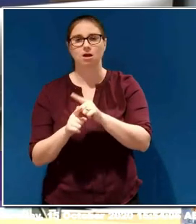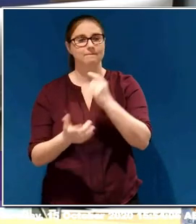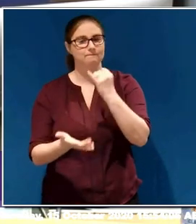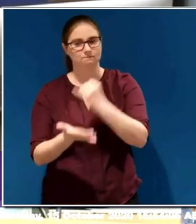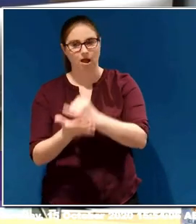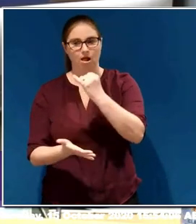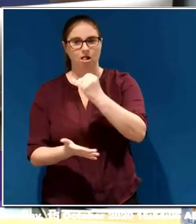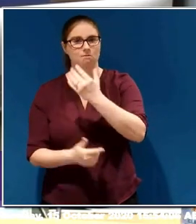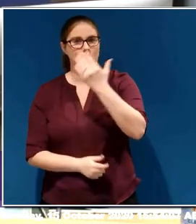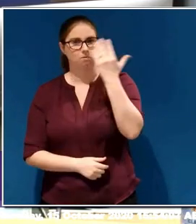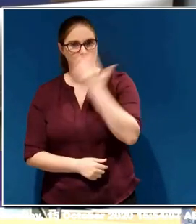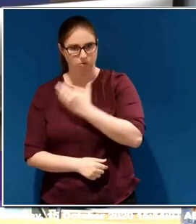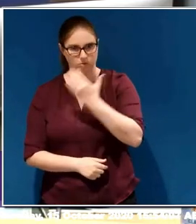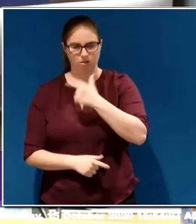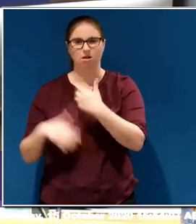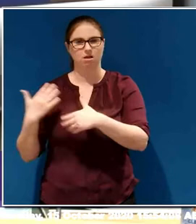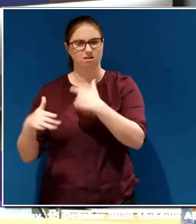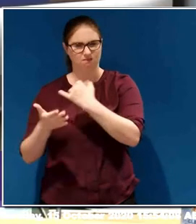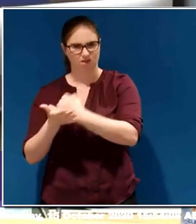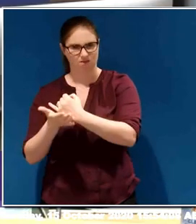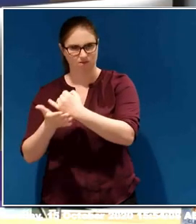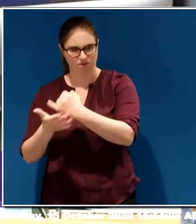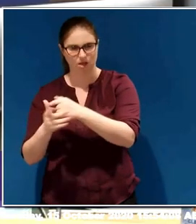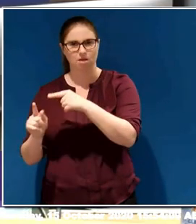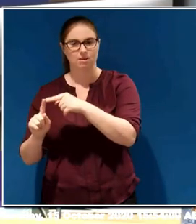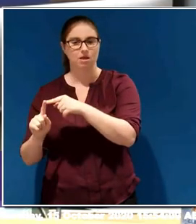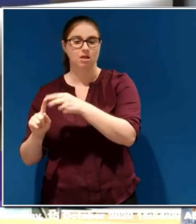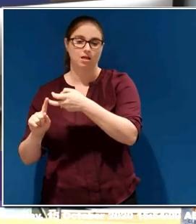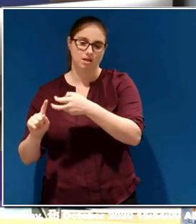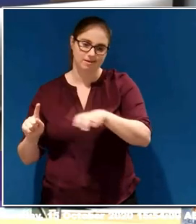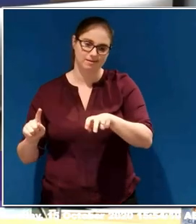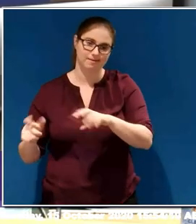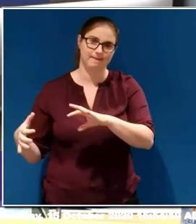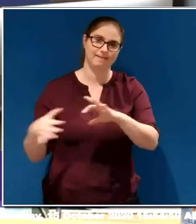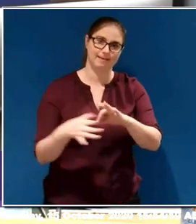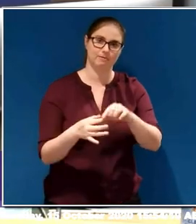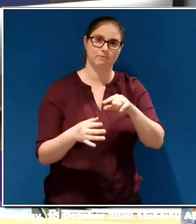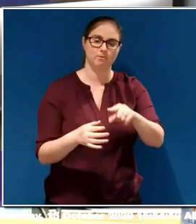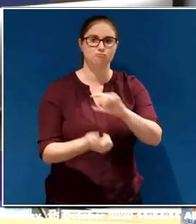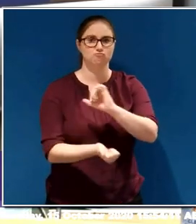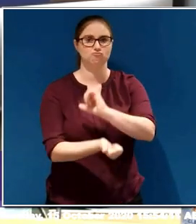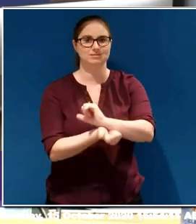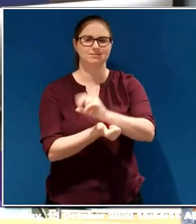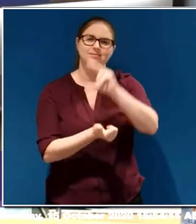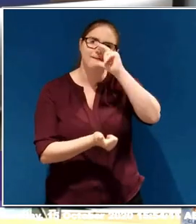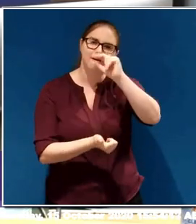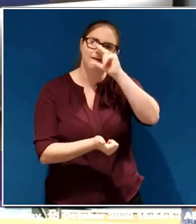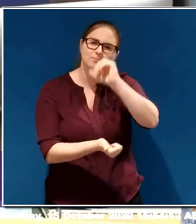pipeline, have you done research in that area or know of data or research